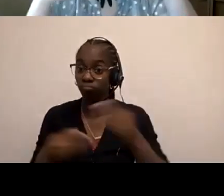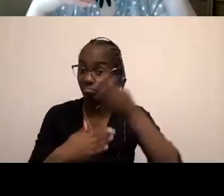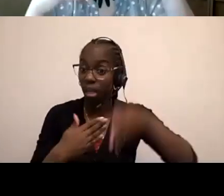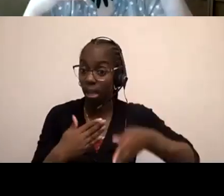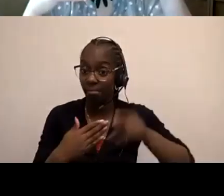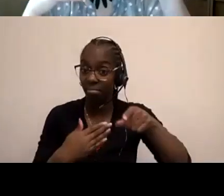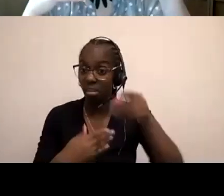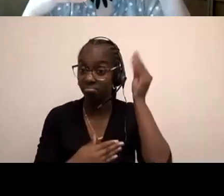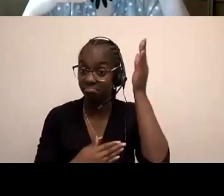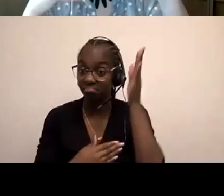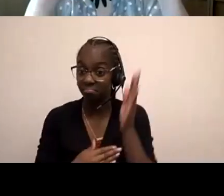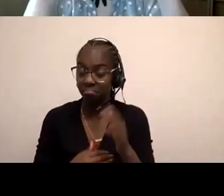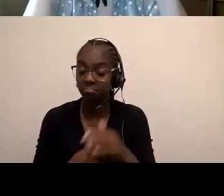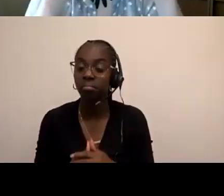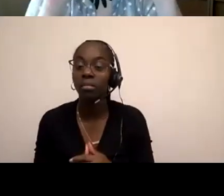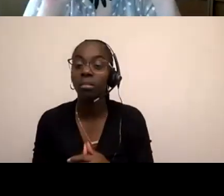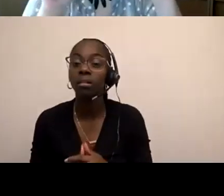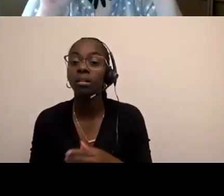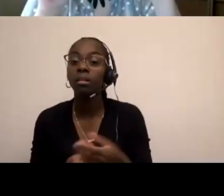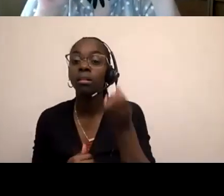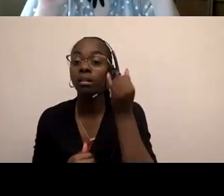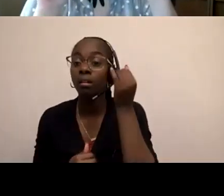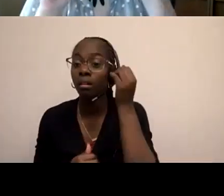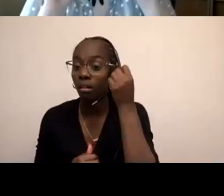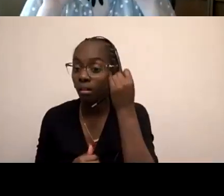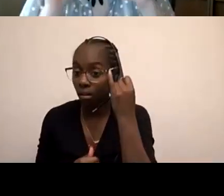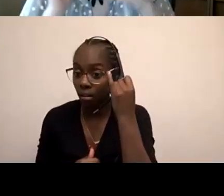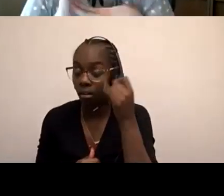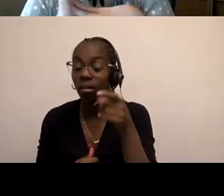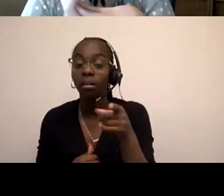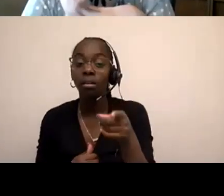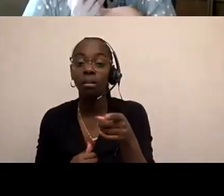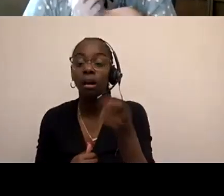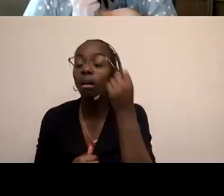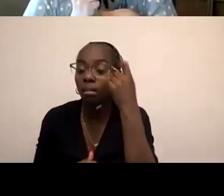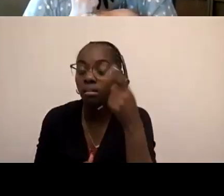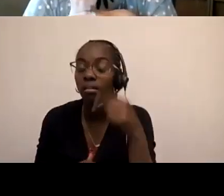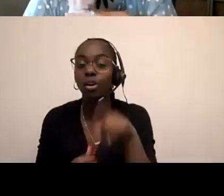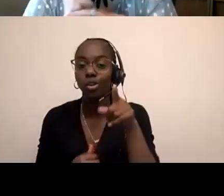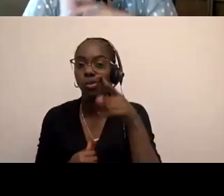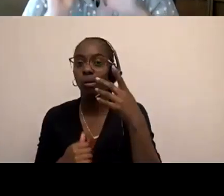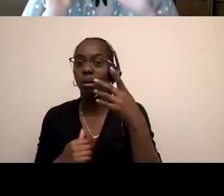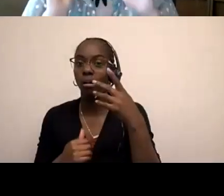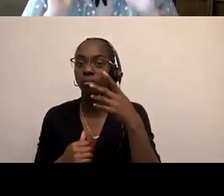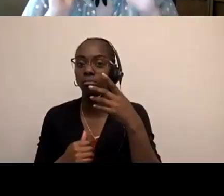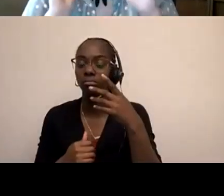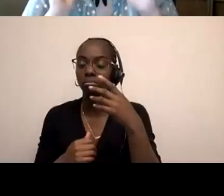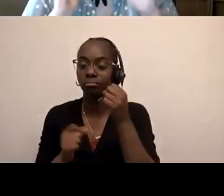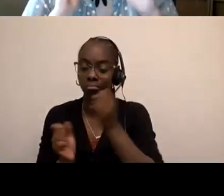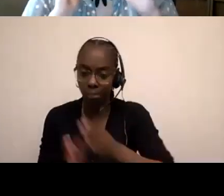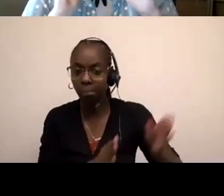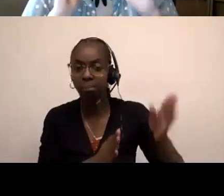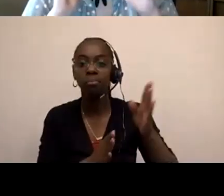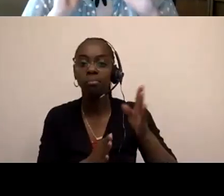TO PLAN THE NIGHT BEFORE TO CONSTRUCT THIS WITH YOUR KID AND COCONSTRUCT THOSE PLANS